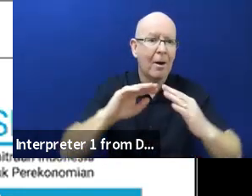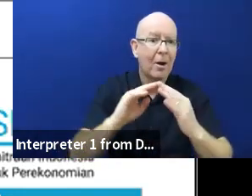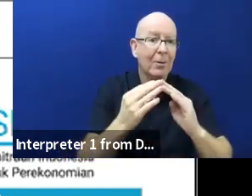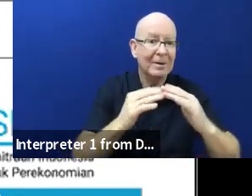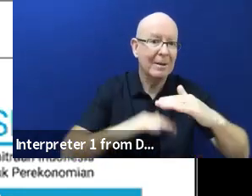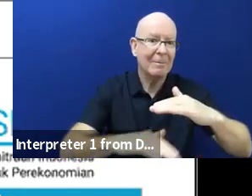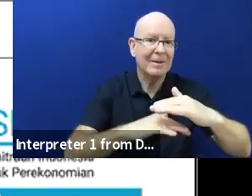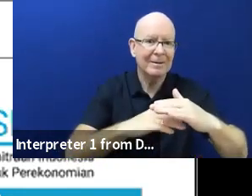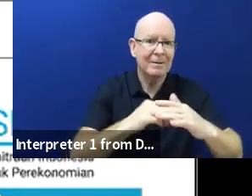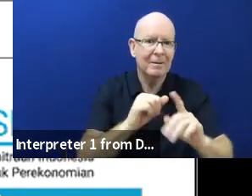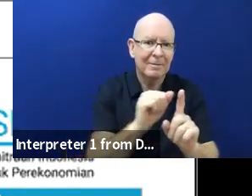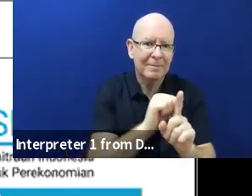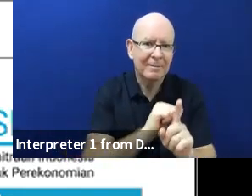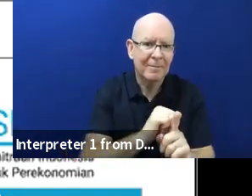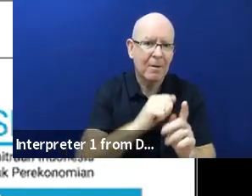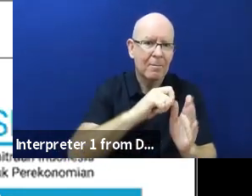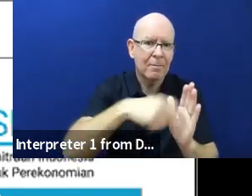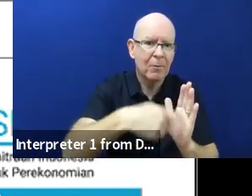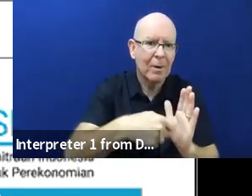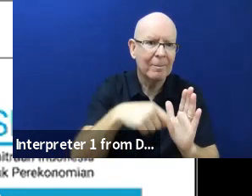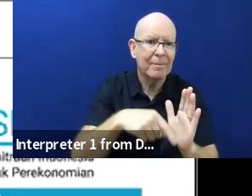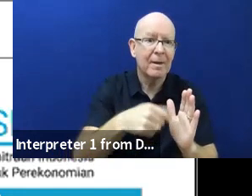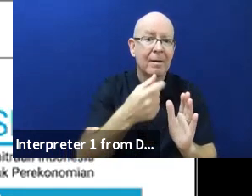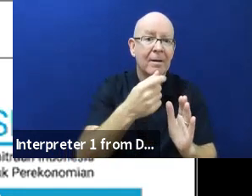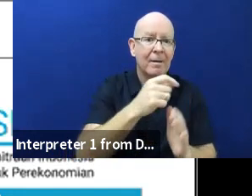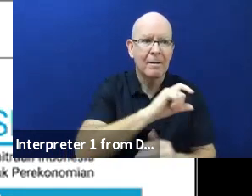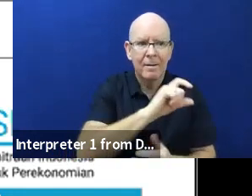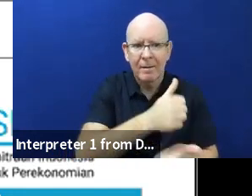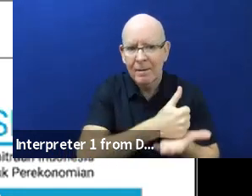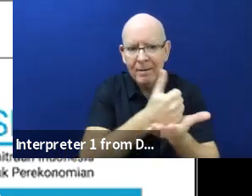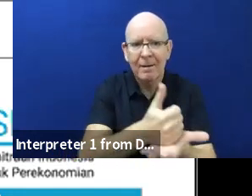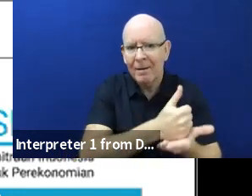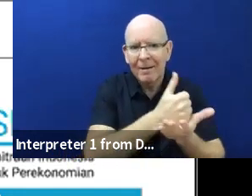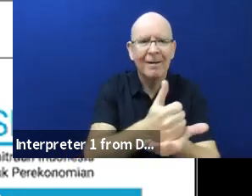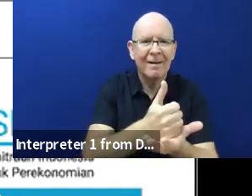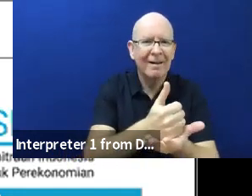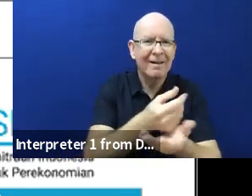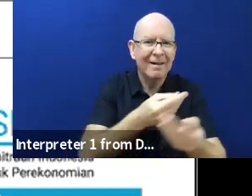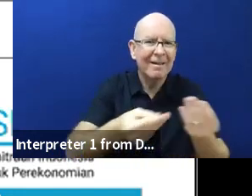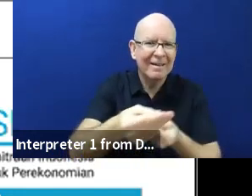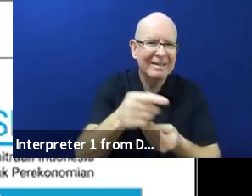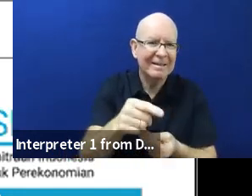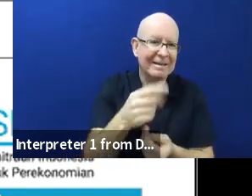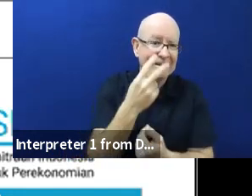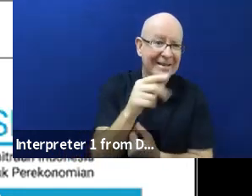but not in the field of disability services or very very rarely so we really don't believe that